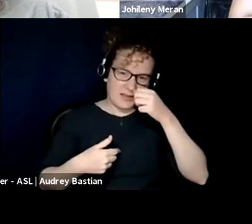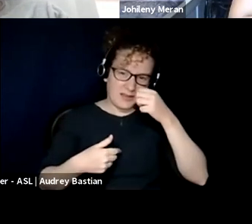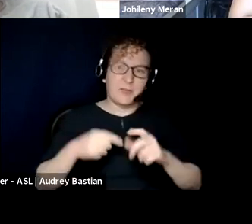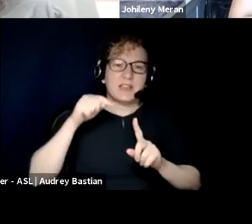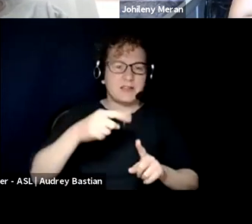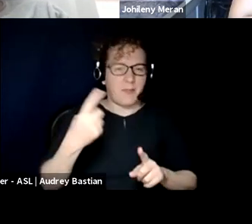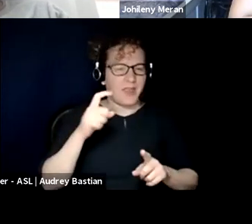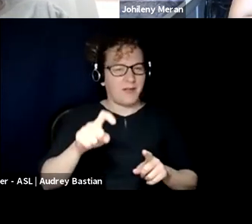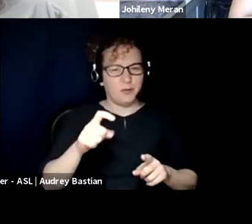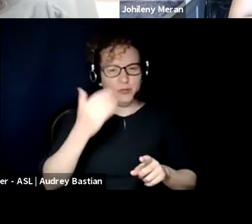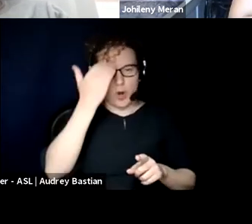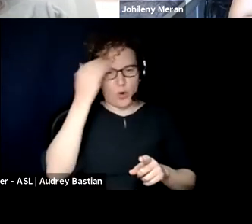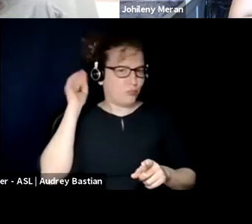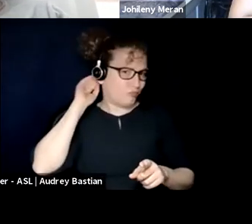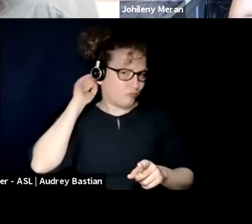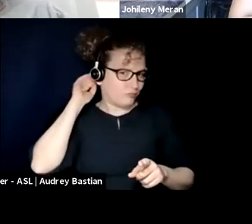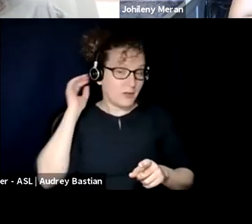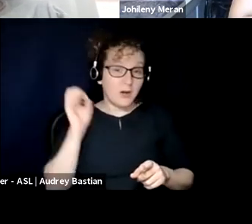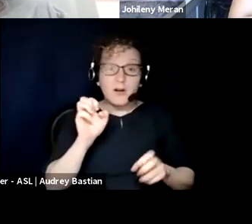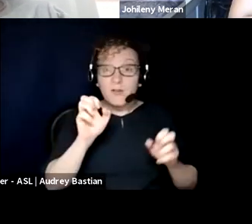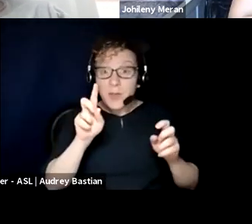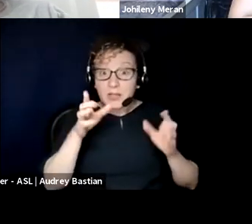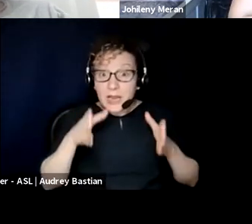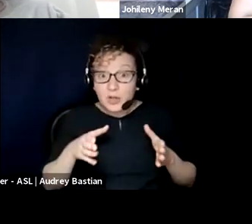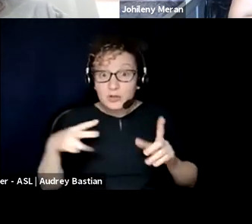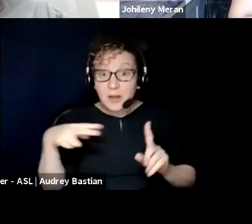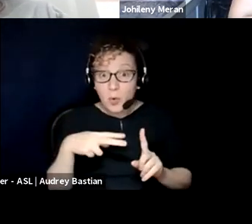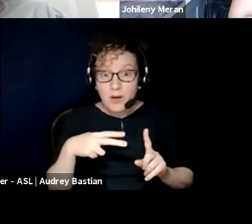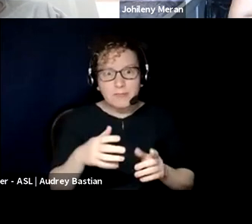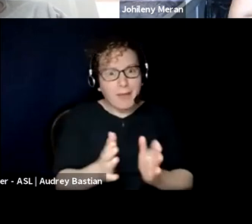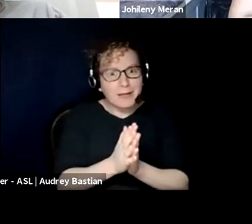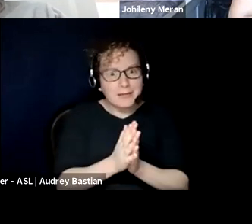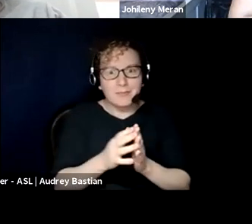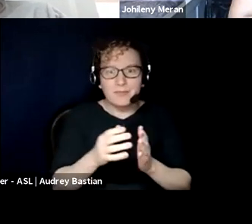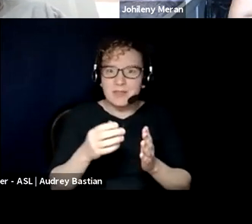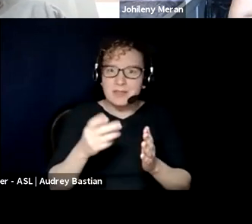you just have to know from an educator standpoint. I think asking to see copies of the syllabi